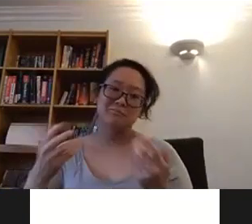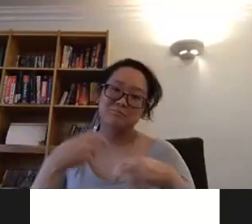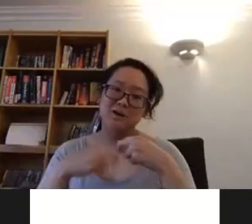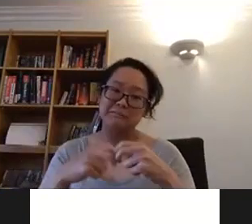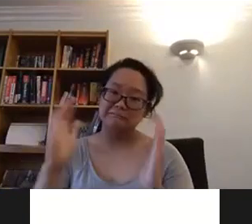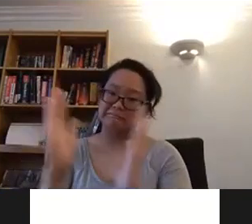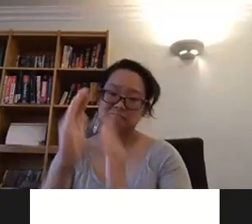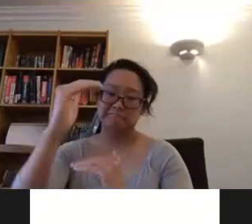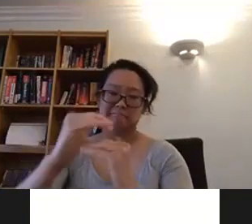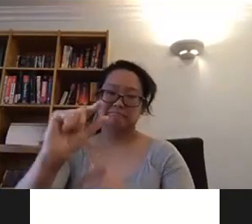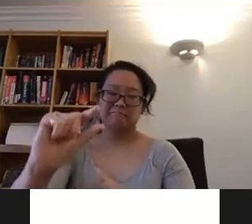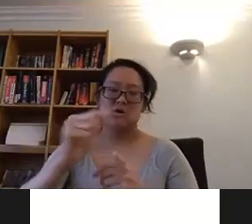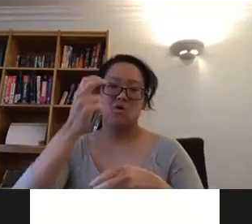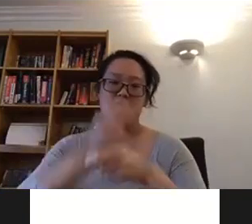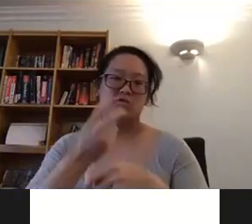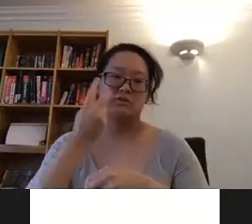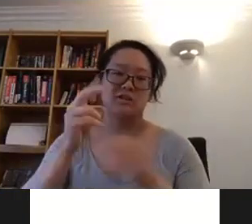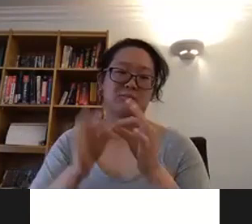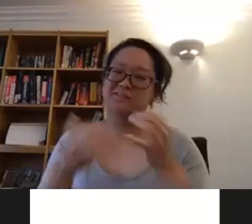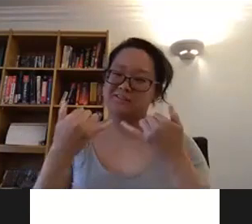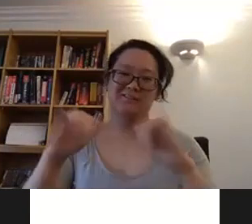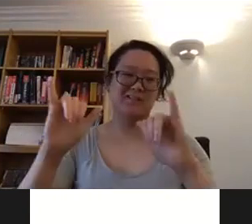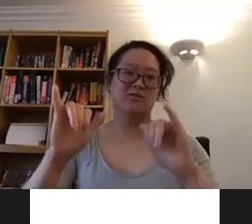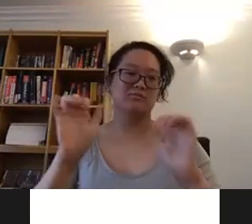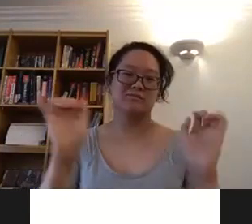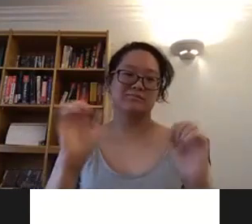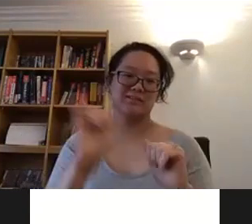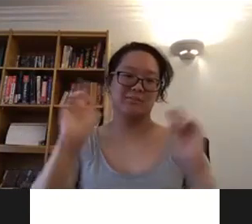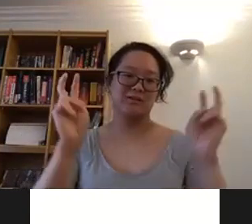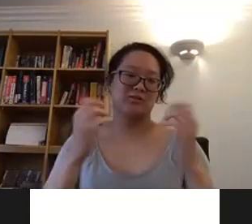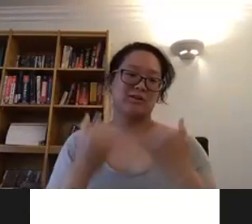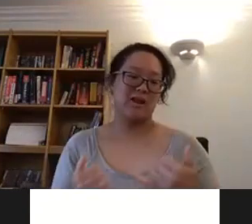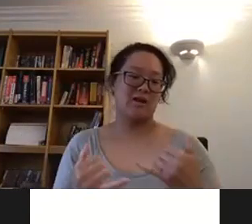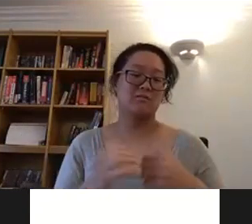Also It's a big-screen picture when she's speaking directly to the country, but on YouTube, it's small on the phone.